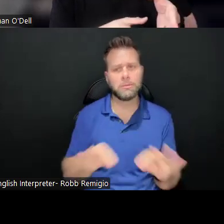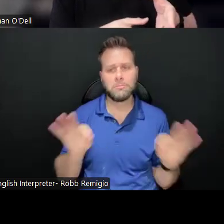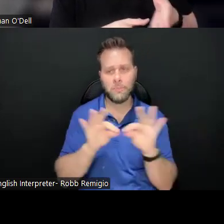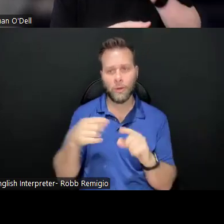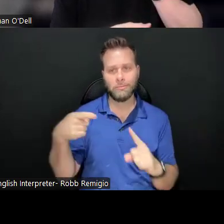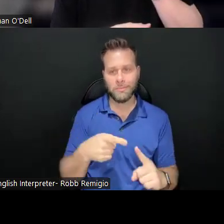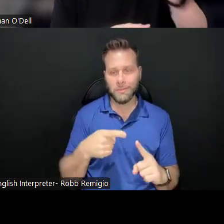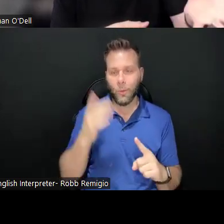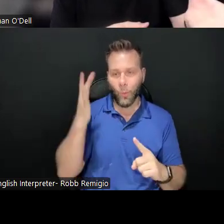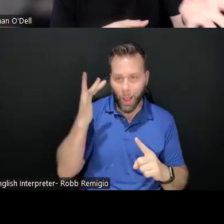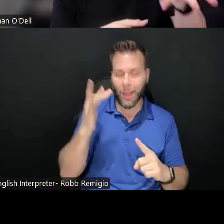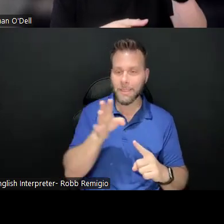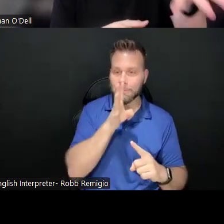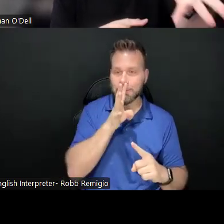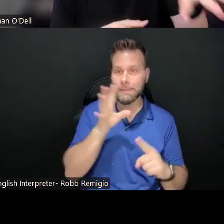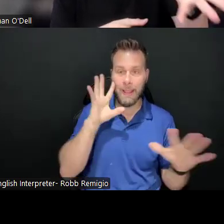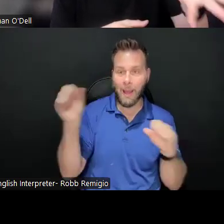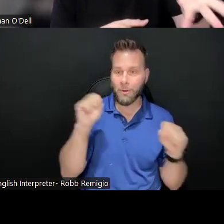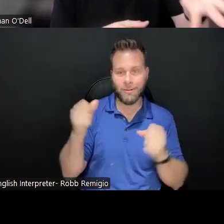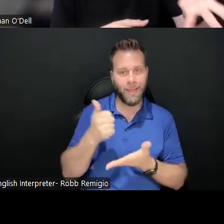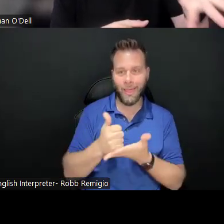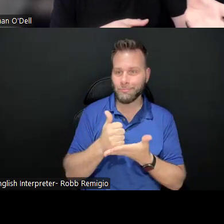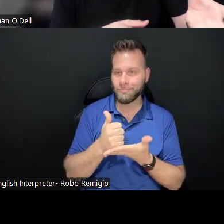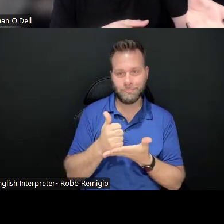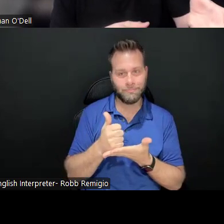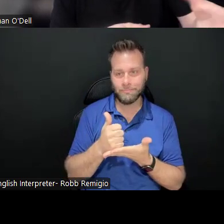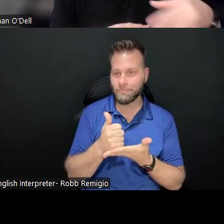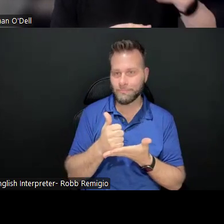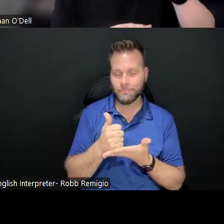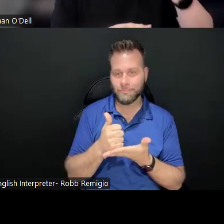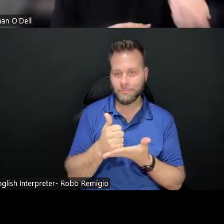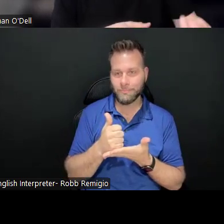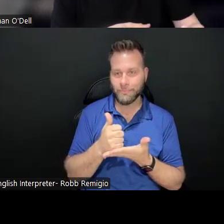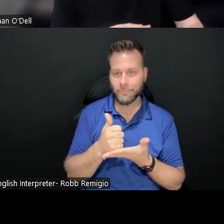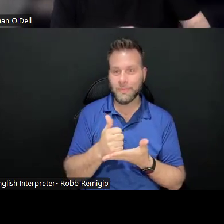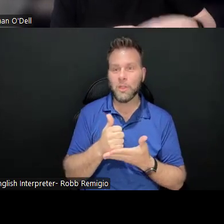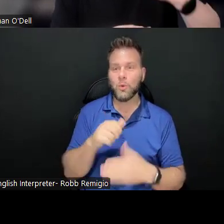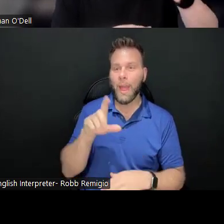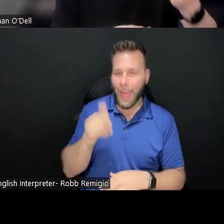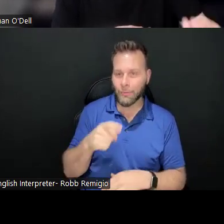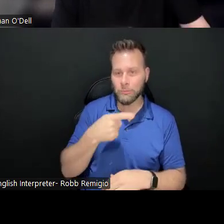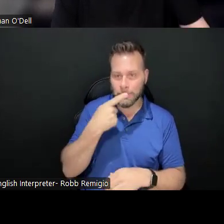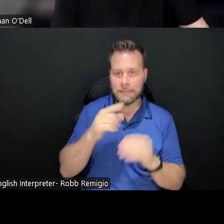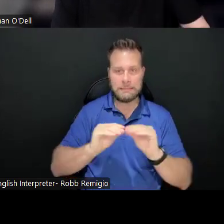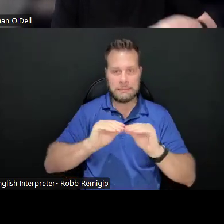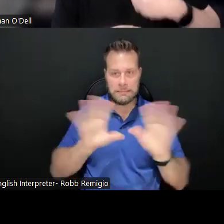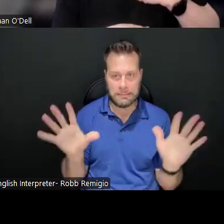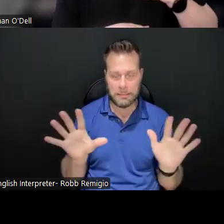That is really important and it kind of goes back to why speaking louder does not necessarily help. You have to enunciate, and we